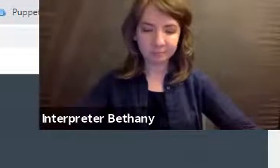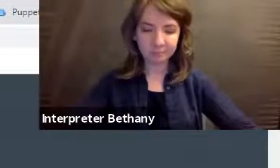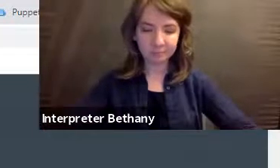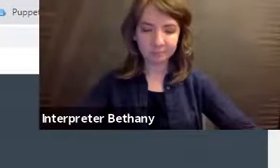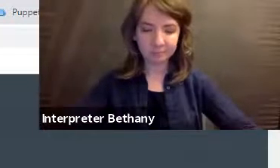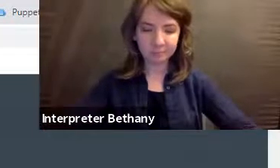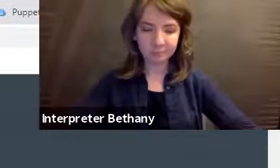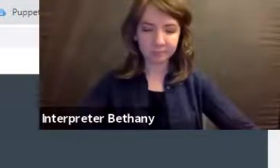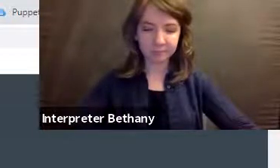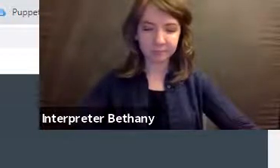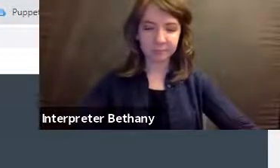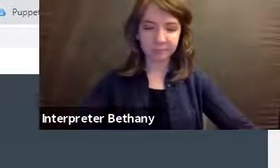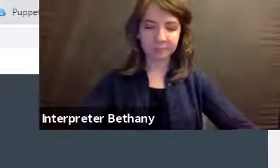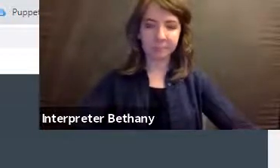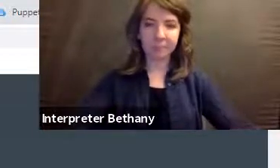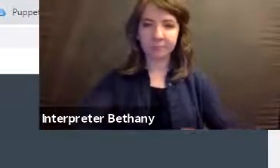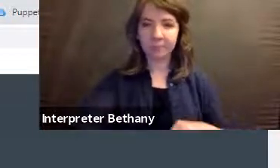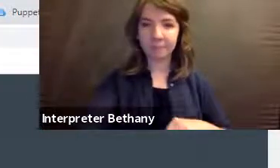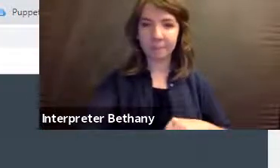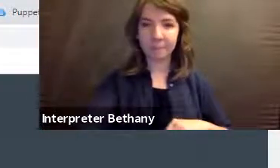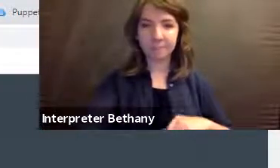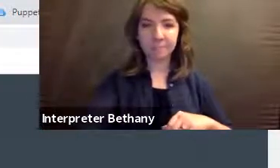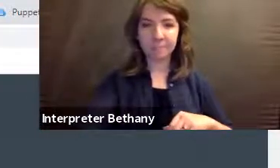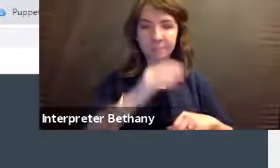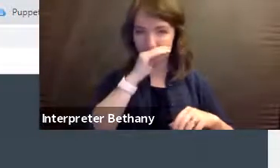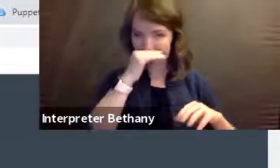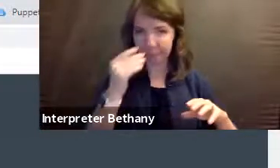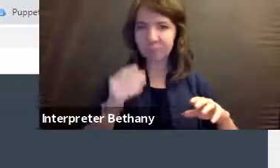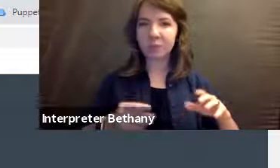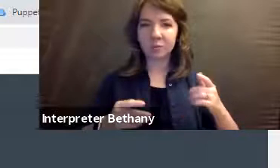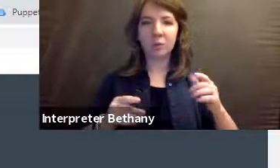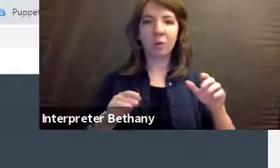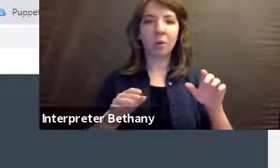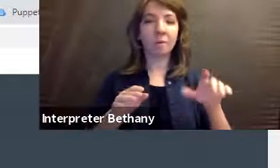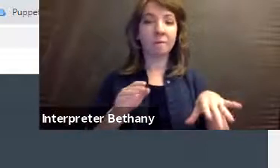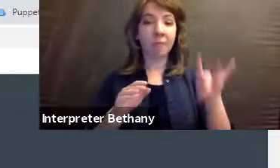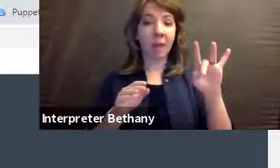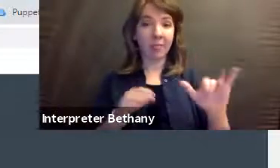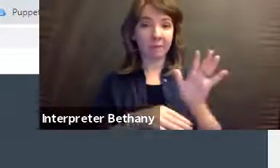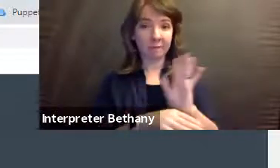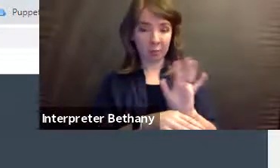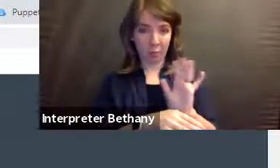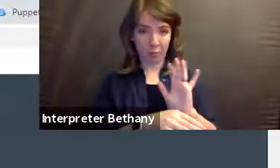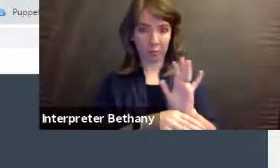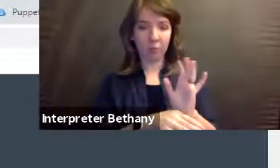Linda Kobashigawa: Hope they cut that out of the recording. Linda Kobashigawa: Okay, so you would find the video that you want the thing that's kind of